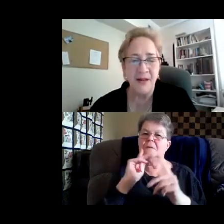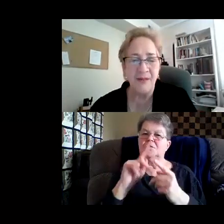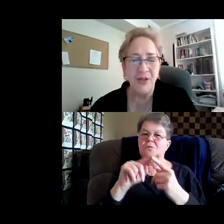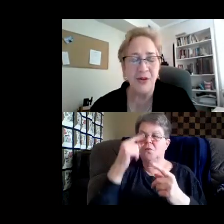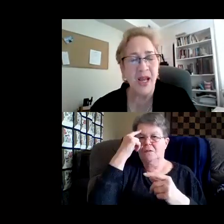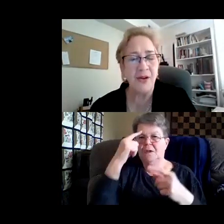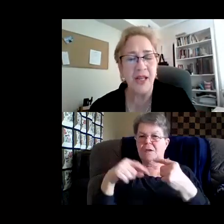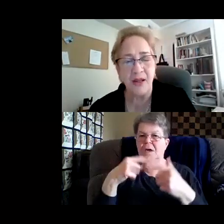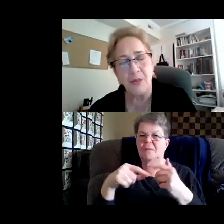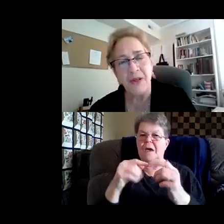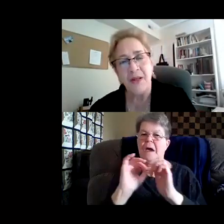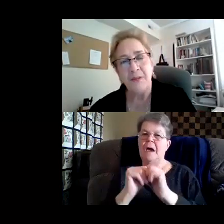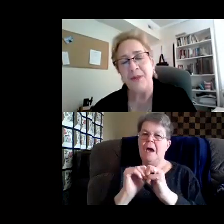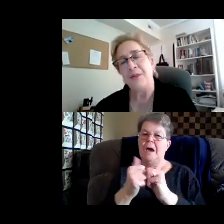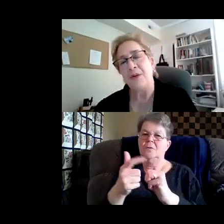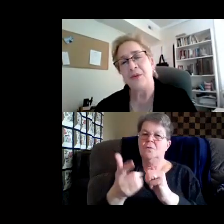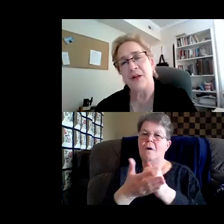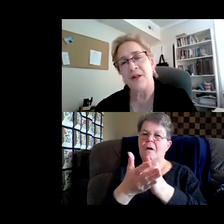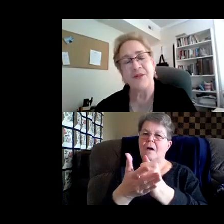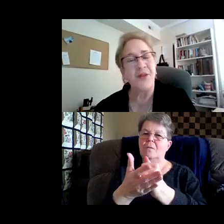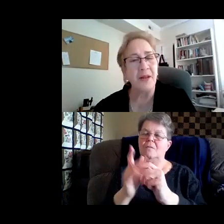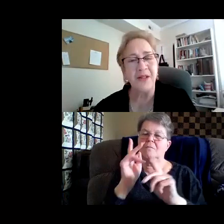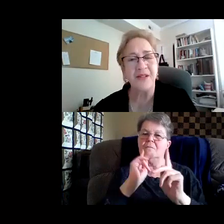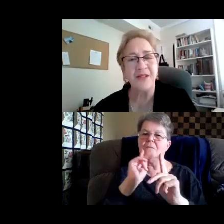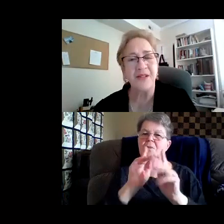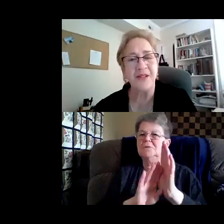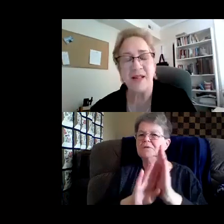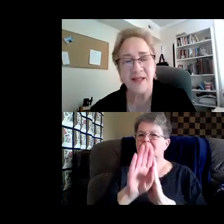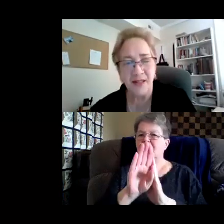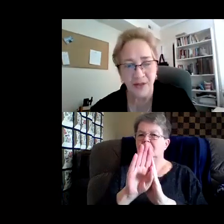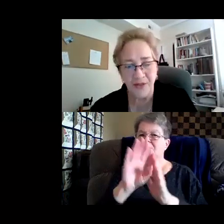you know, how you help people develop decision-making skills